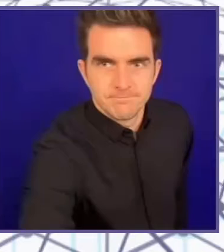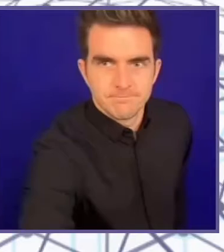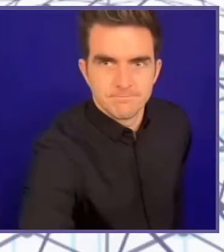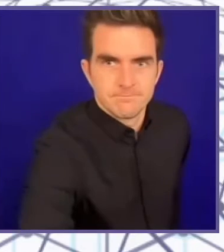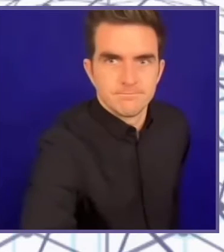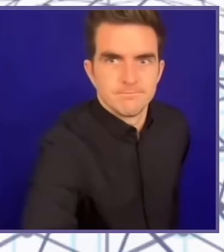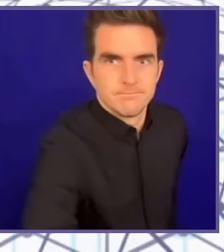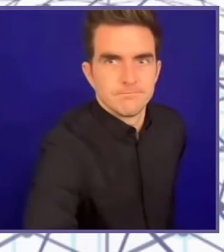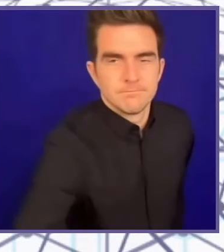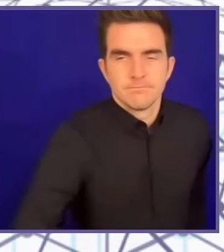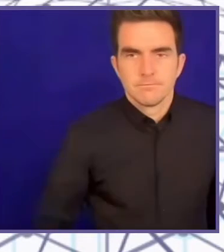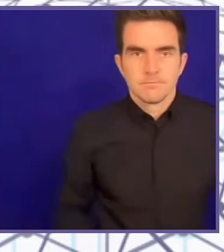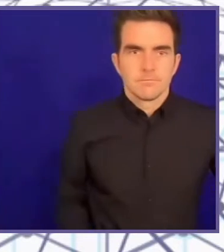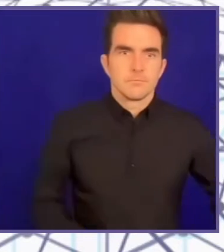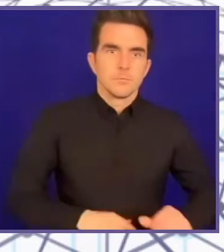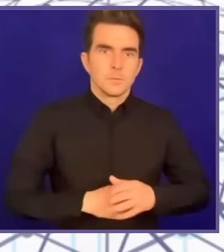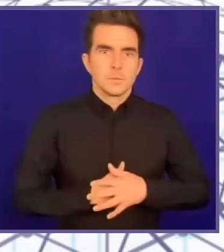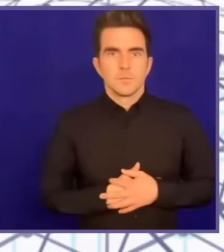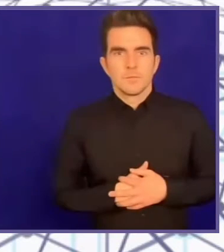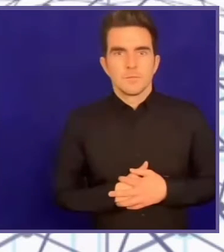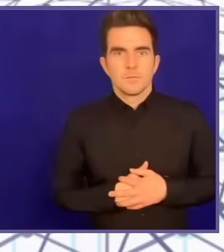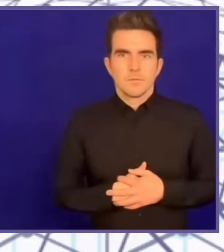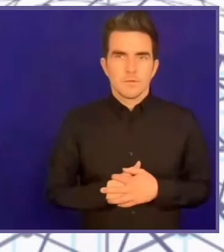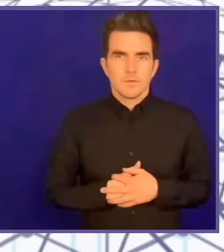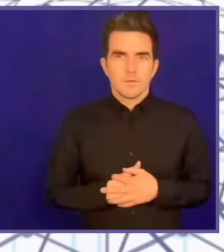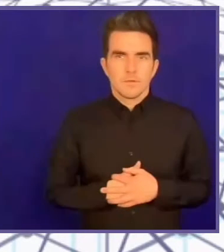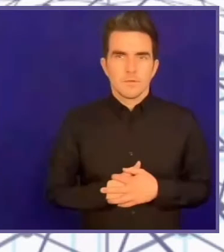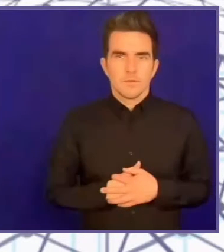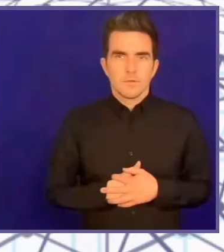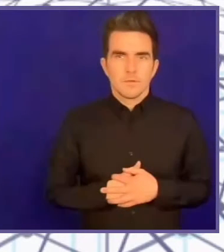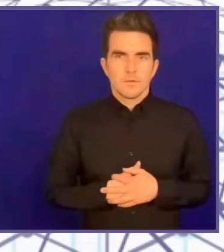What barriers do they face? What support do they